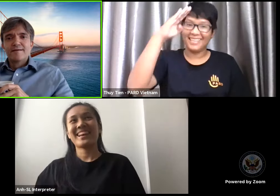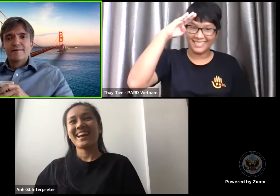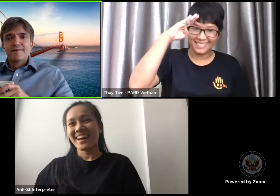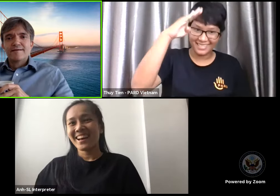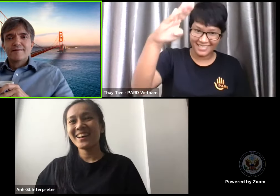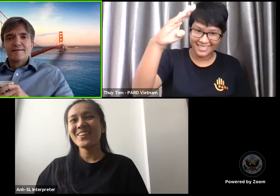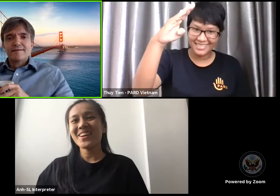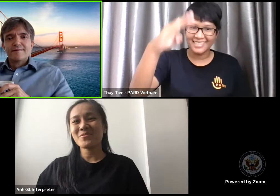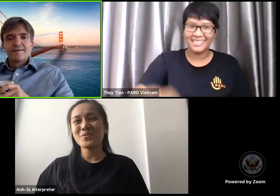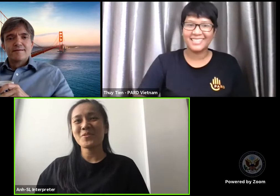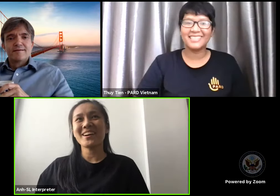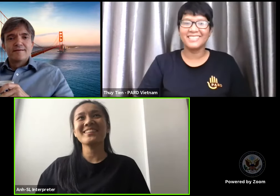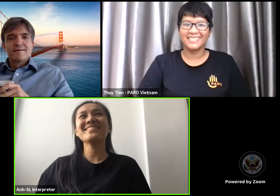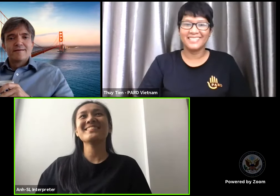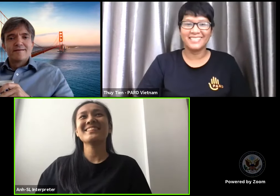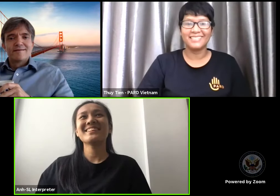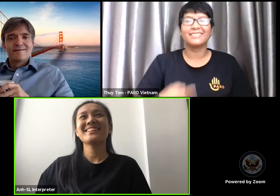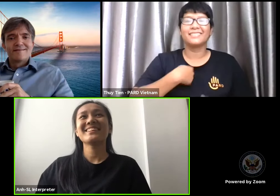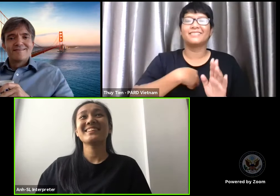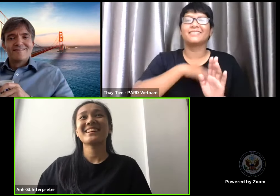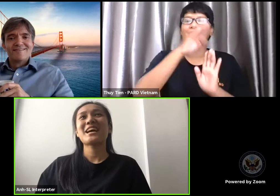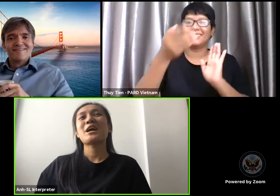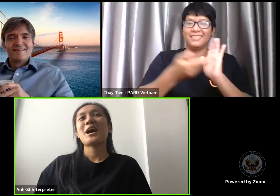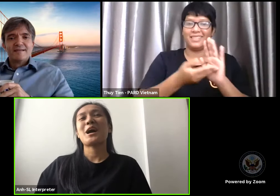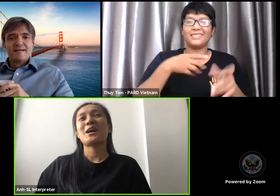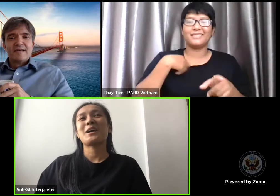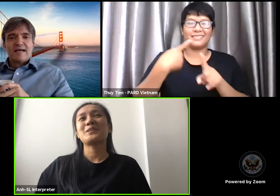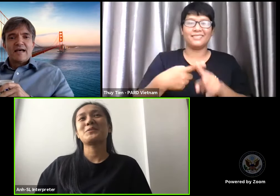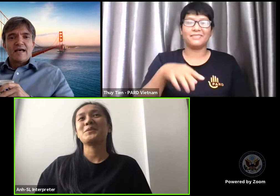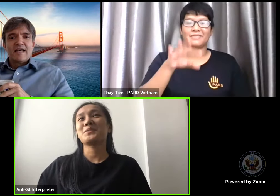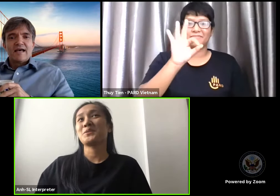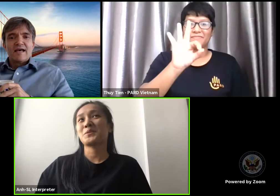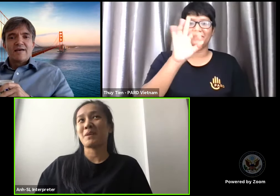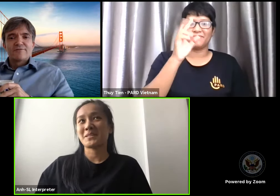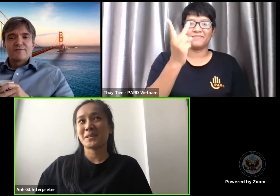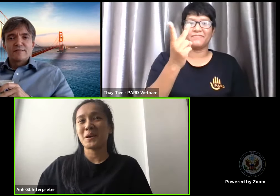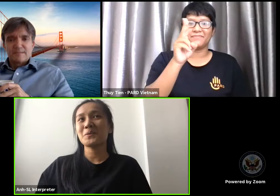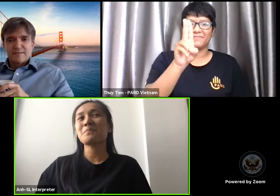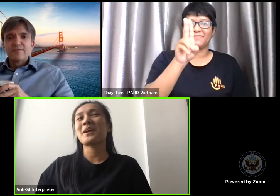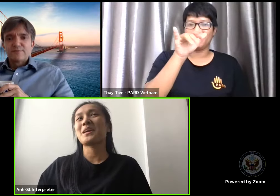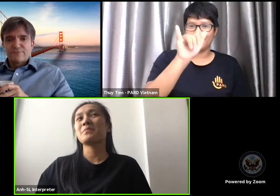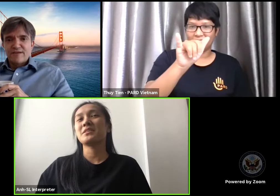[Anh] Hello everyone! To introduce myself, my name is --